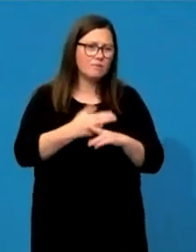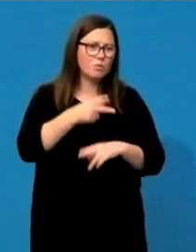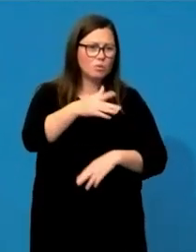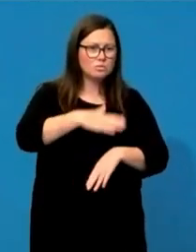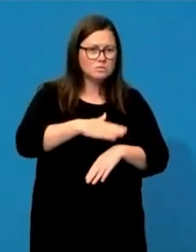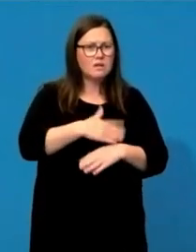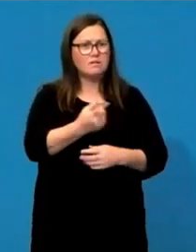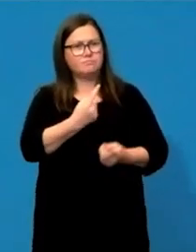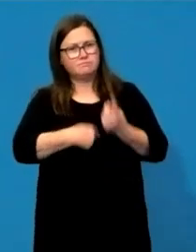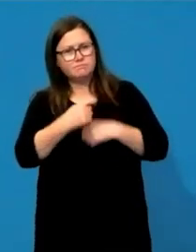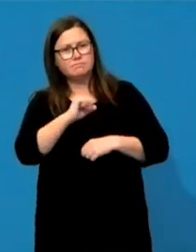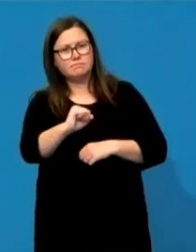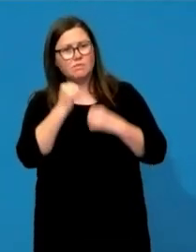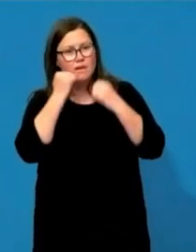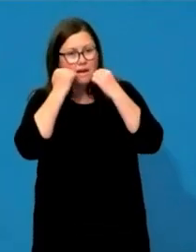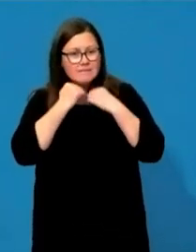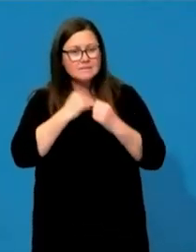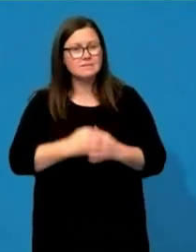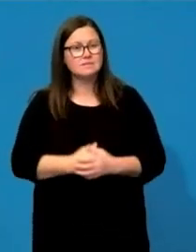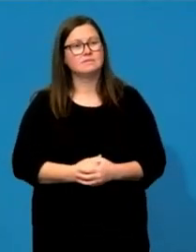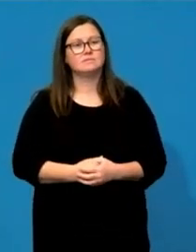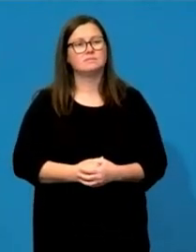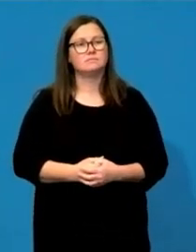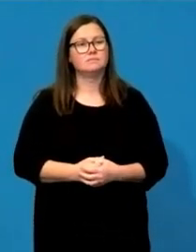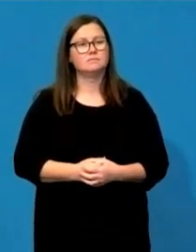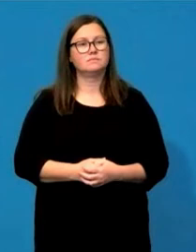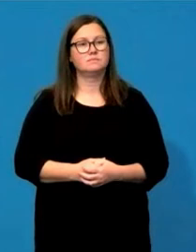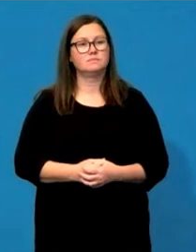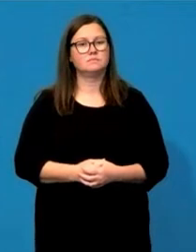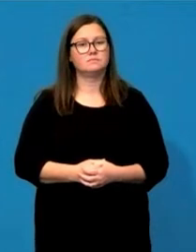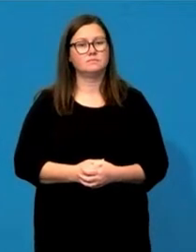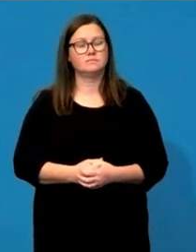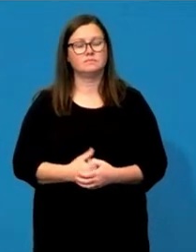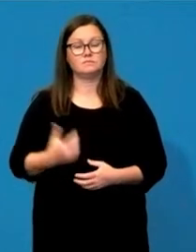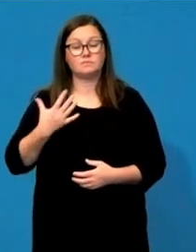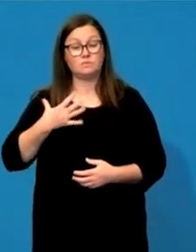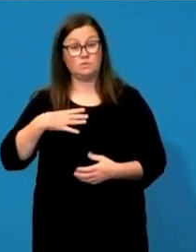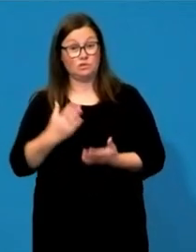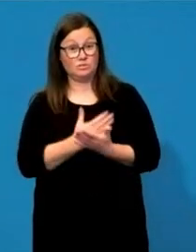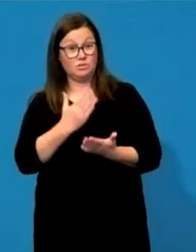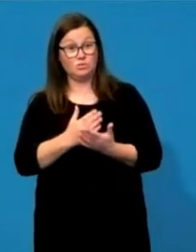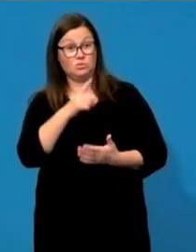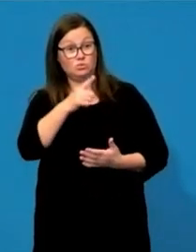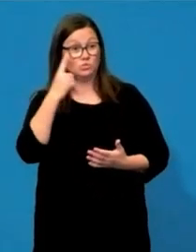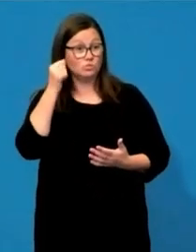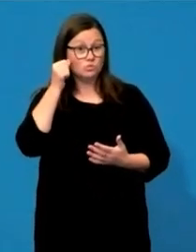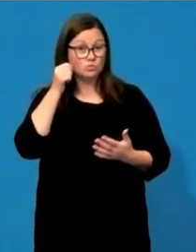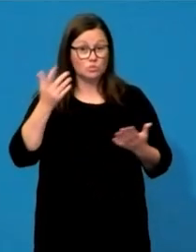I would just like to make sure you know where everybody is. I'm in the Alice Springs hearing room.